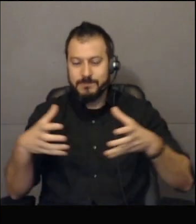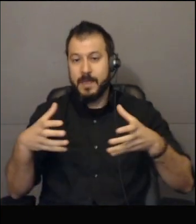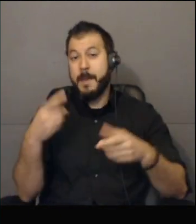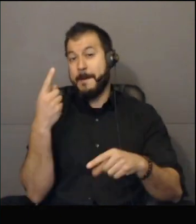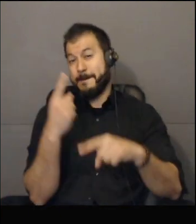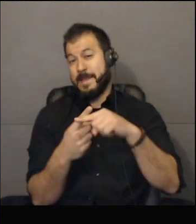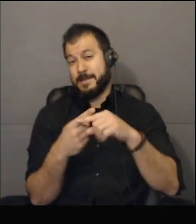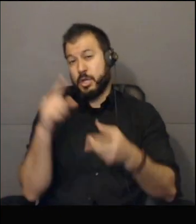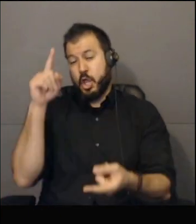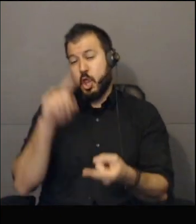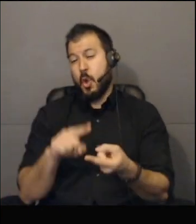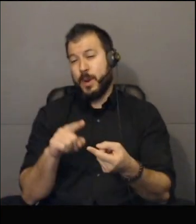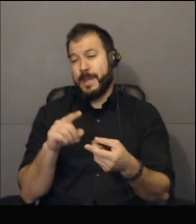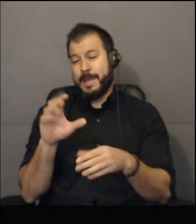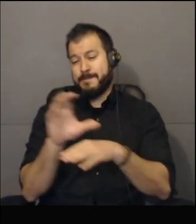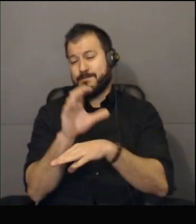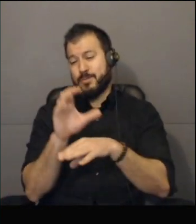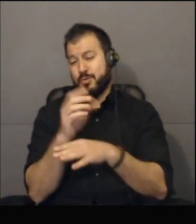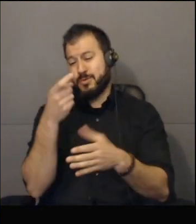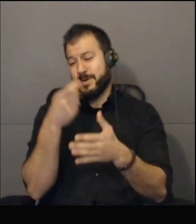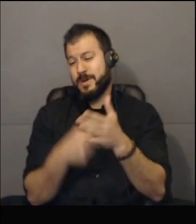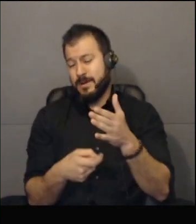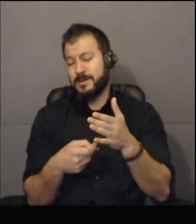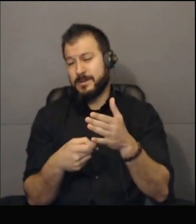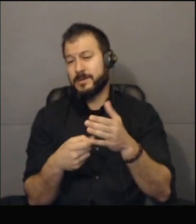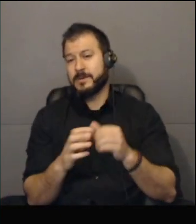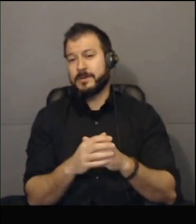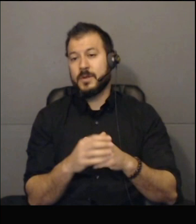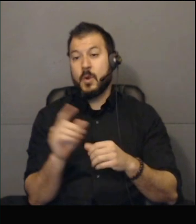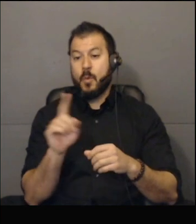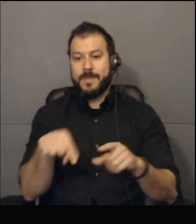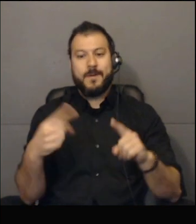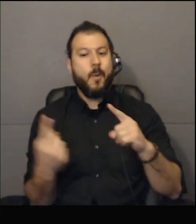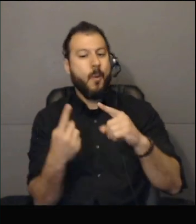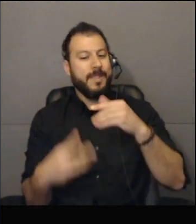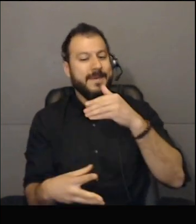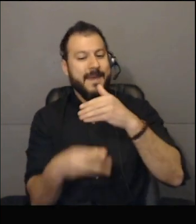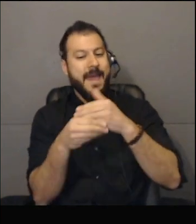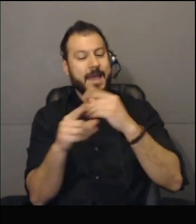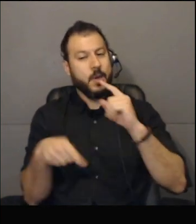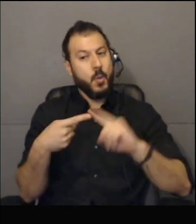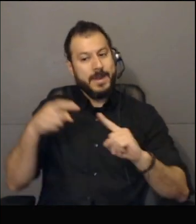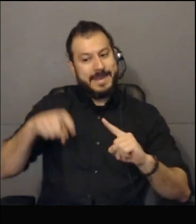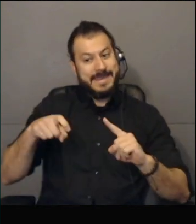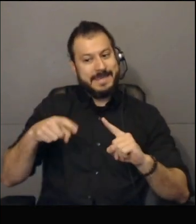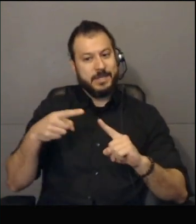Where the platform adds instances only when needed to optimize costs.